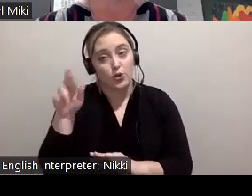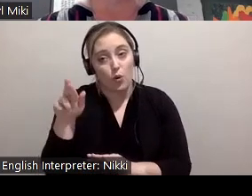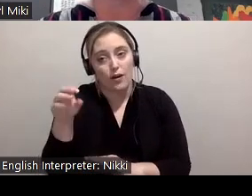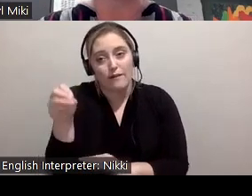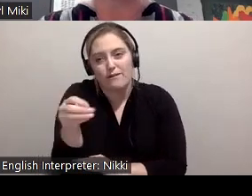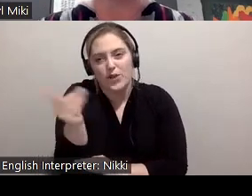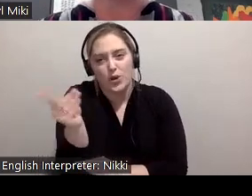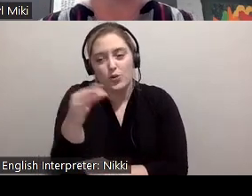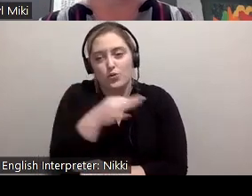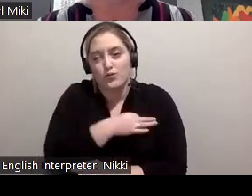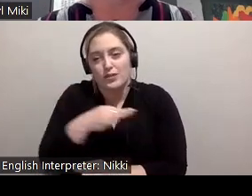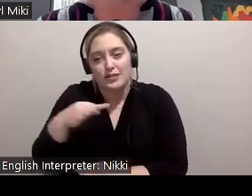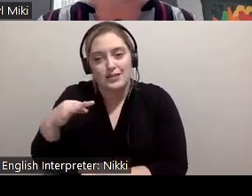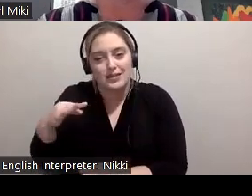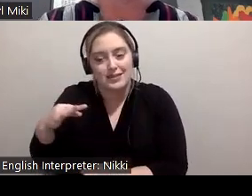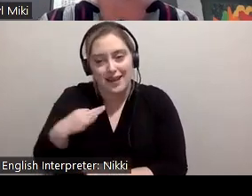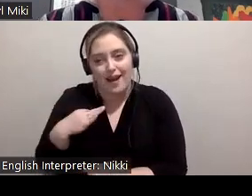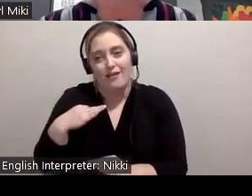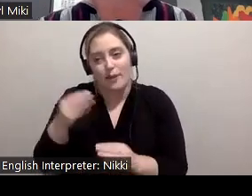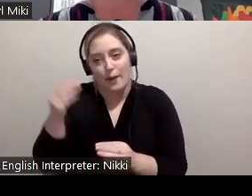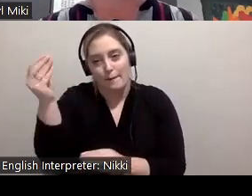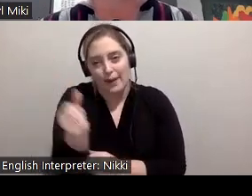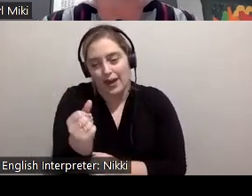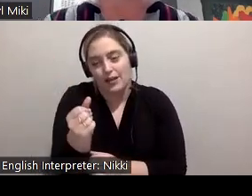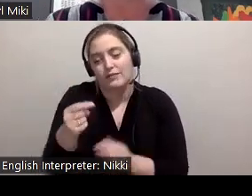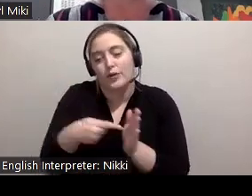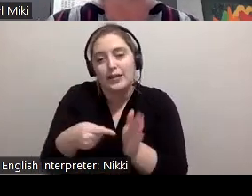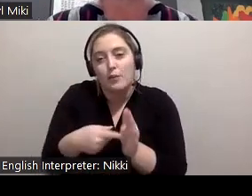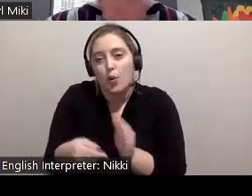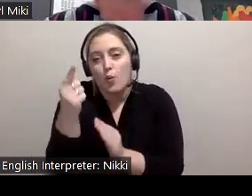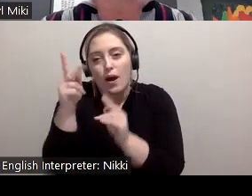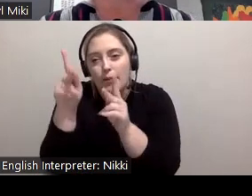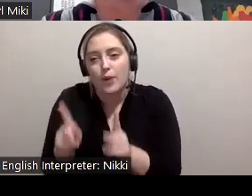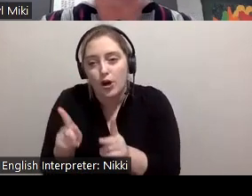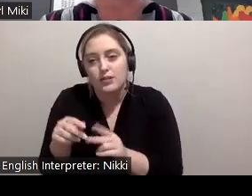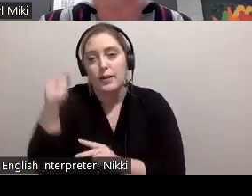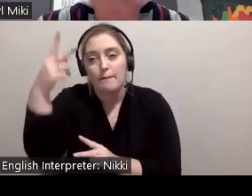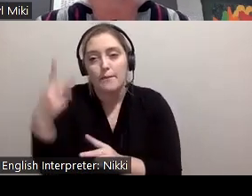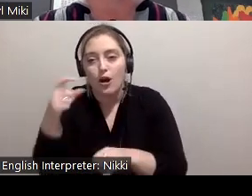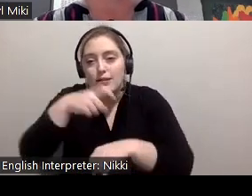maybe maybe one contract person. Maybe you've got somebody doing parts and part time. That kind of thing. But